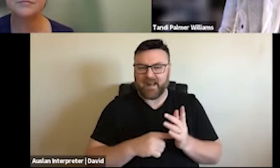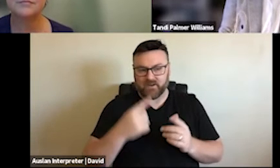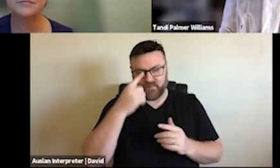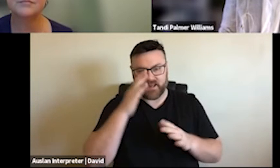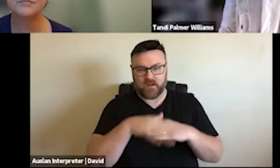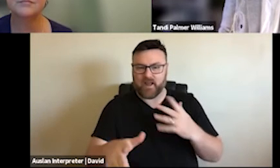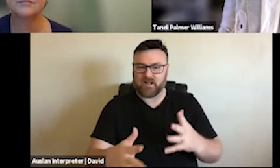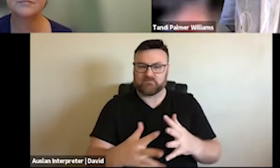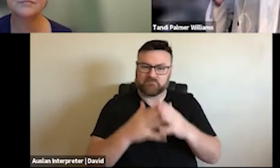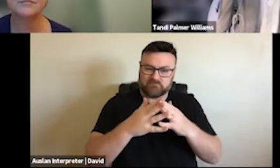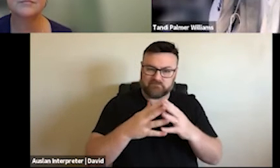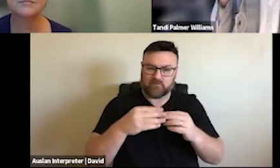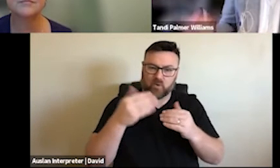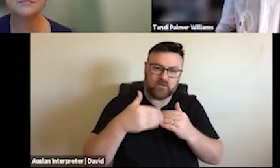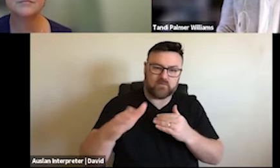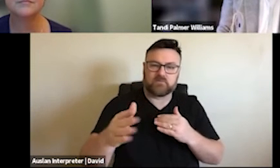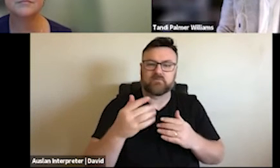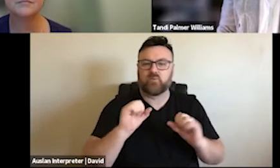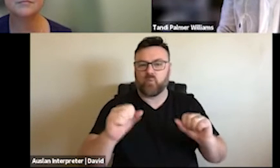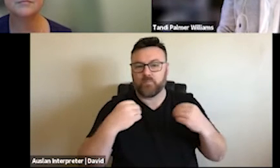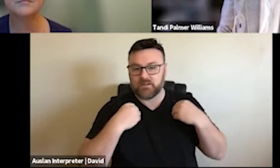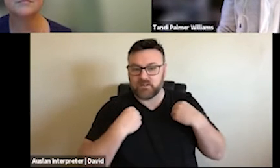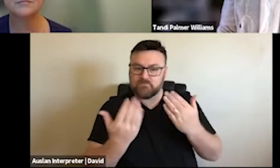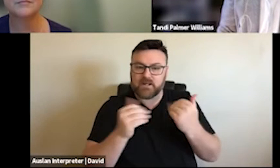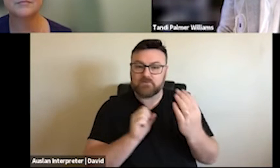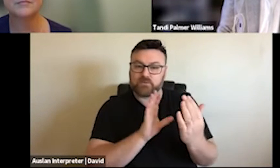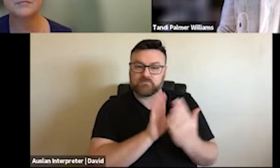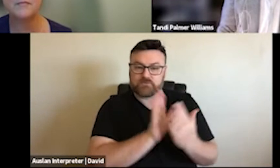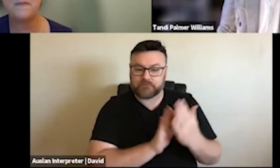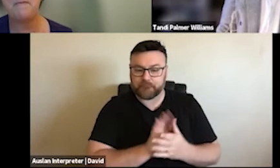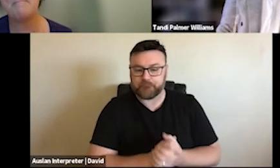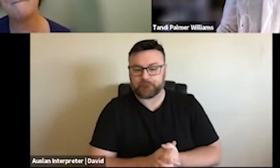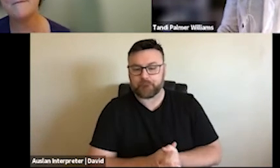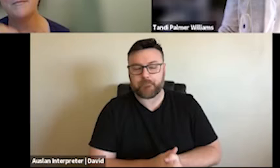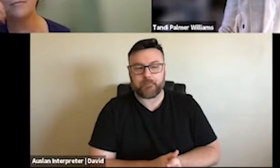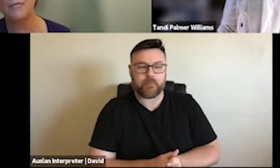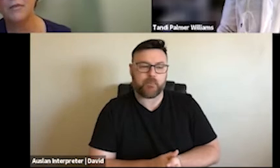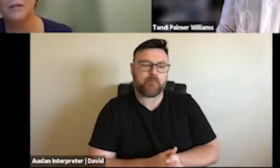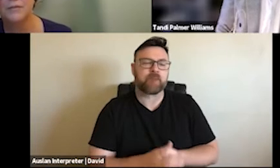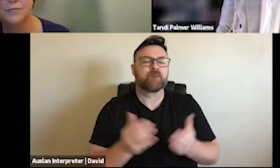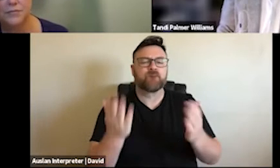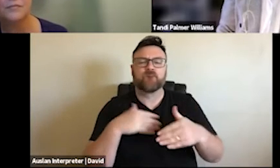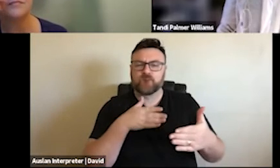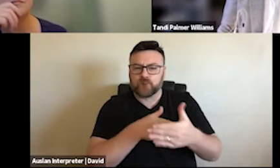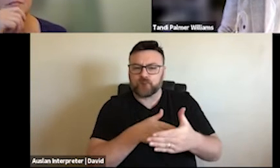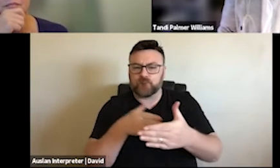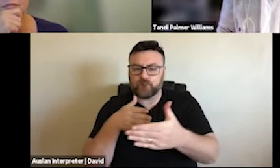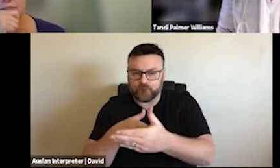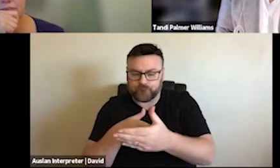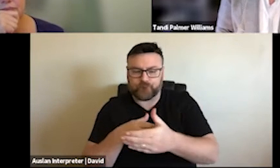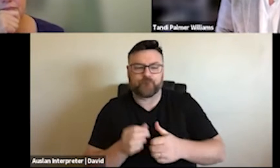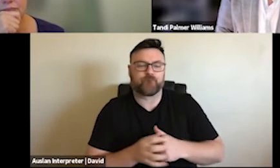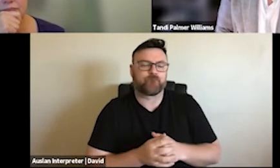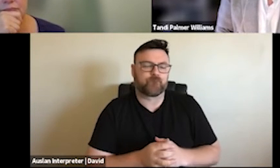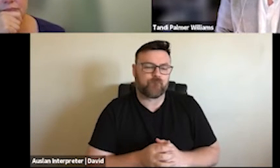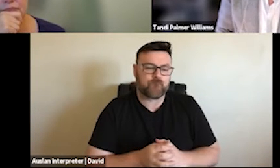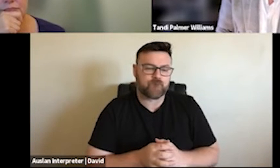So, in terms of the barriers, I wanted to just mention this data is a little older.